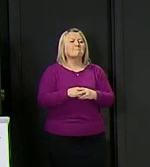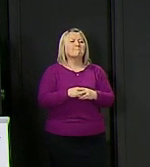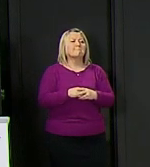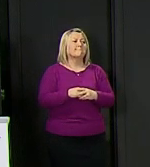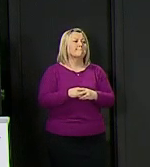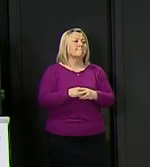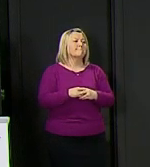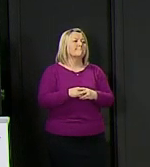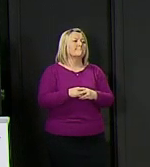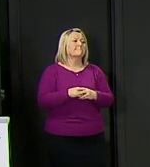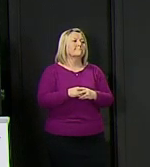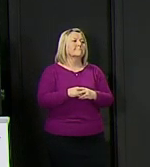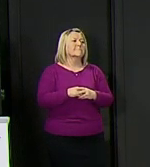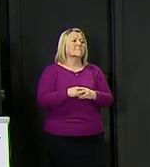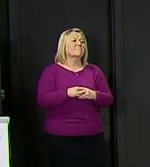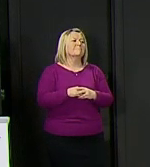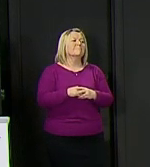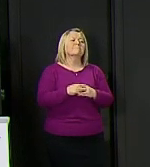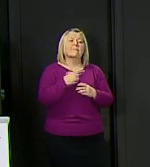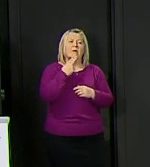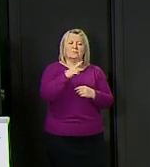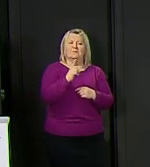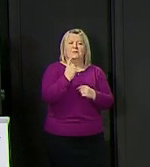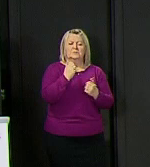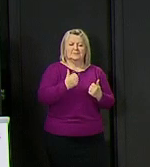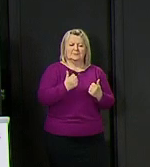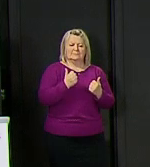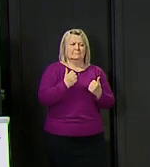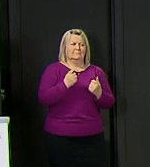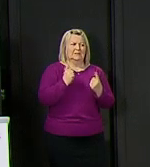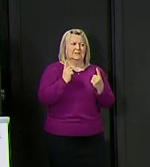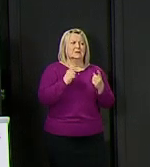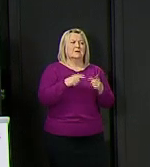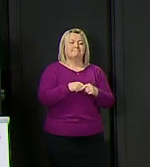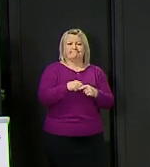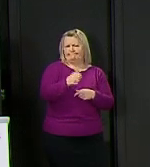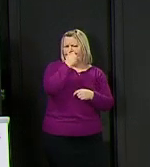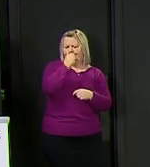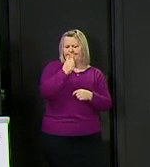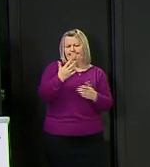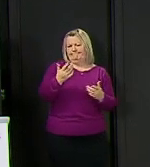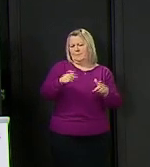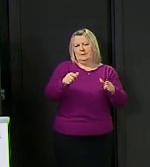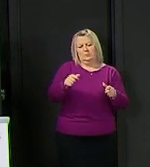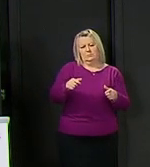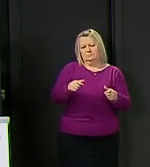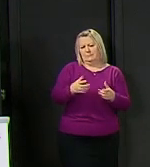Hello First Minister. As we know, people are missing funerals, there are children in flats